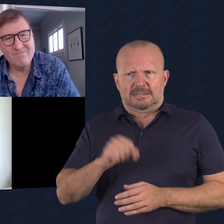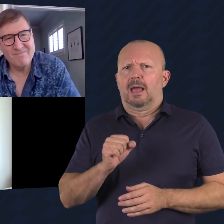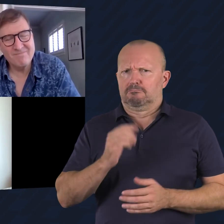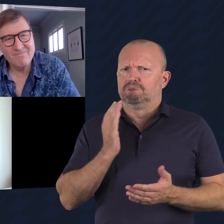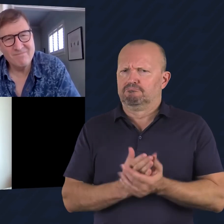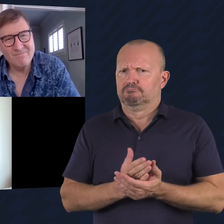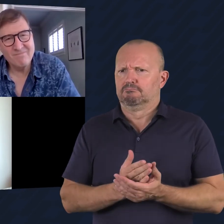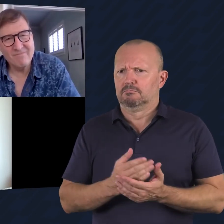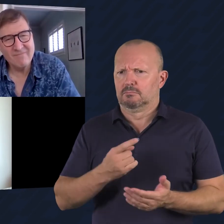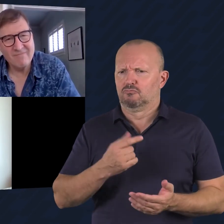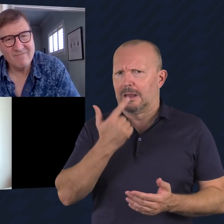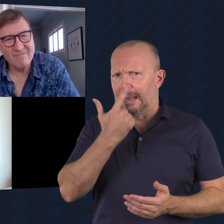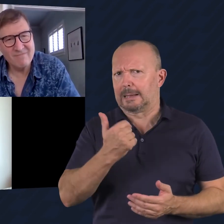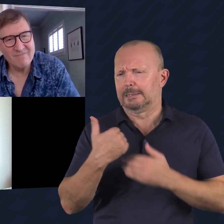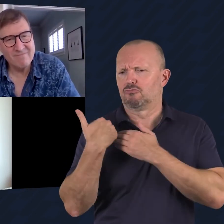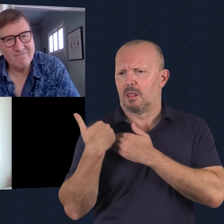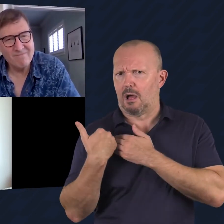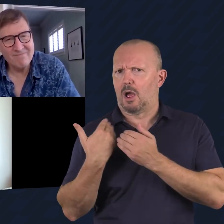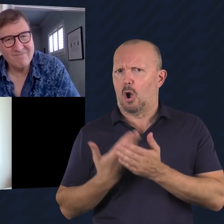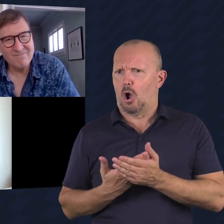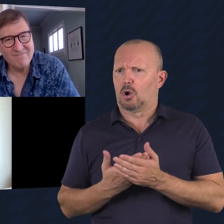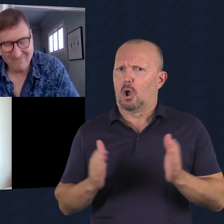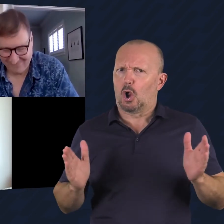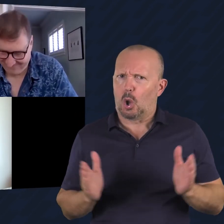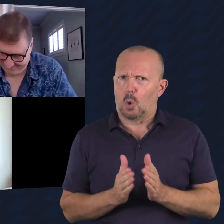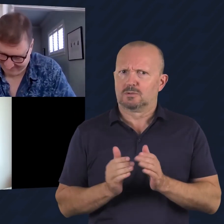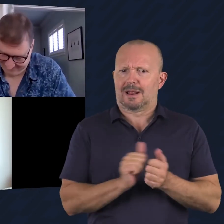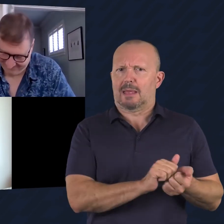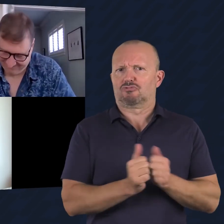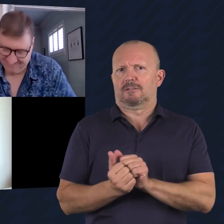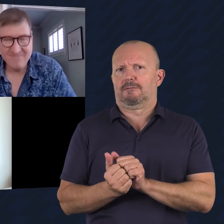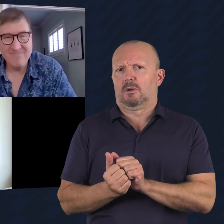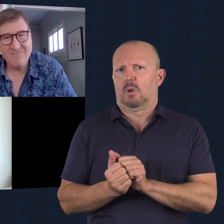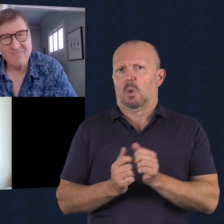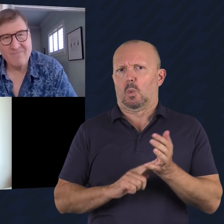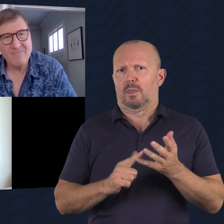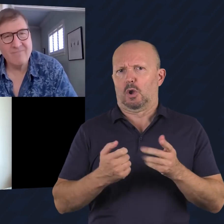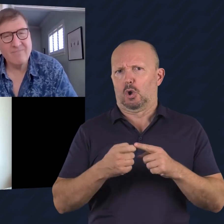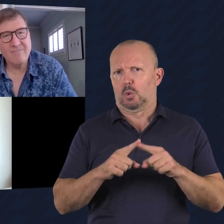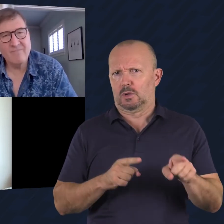Yeah, I'll start off. It's very much dependent on quite a close collaborative process,